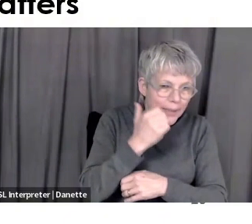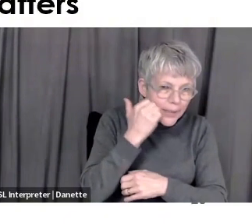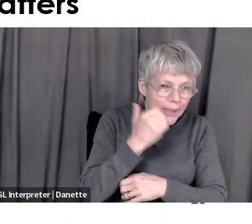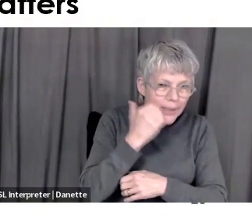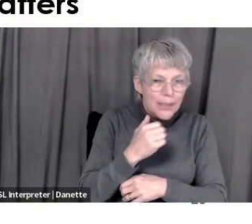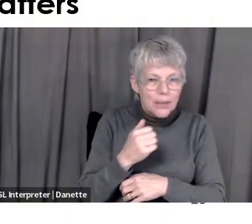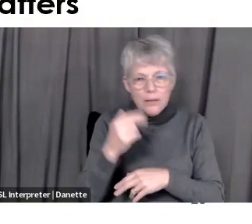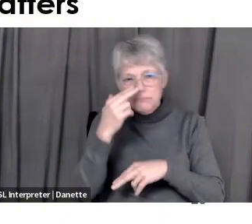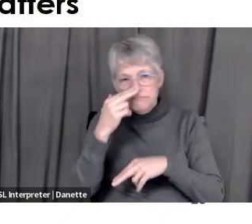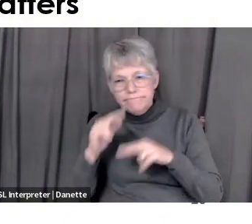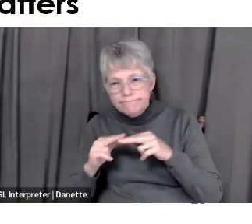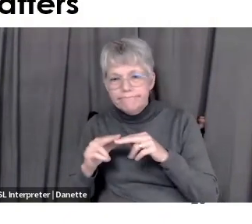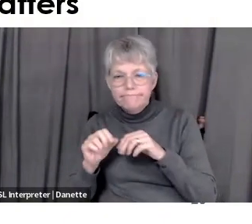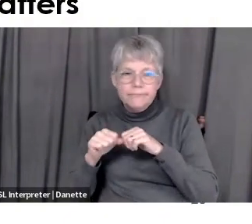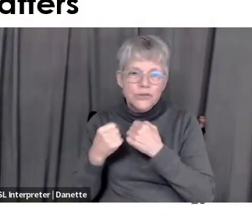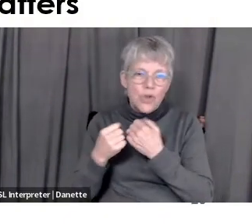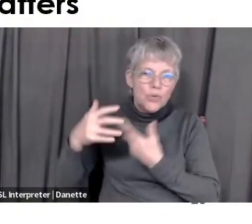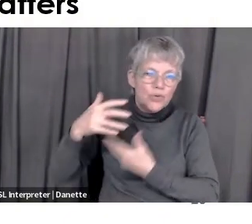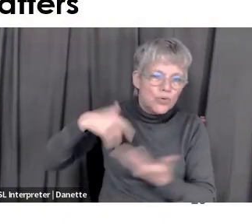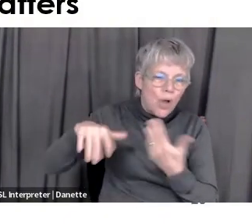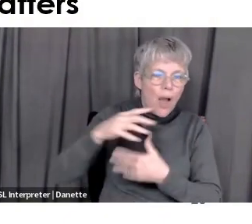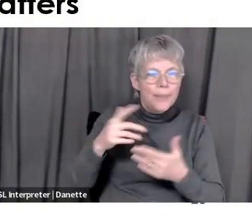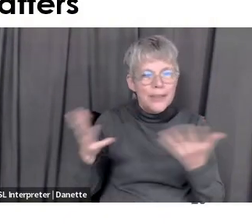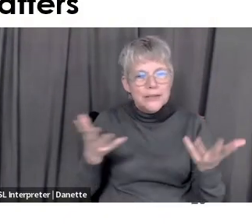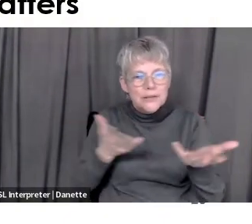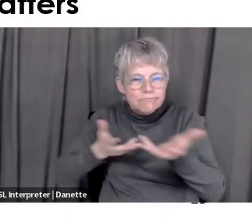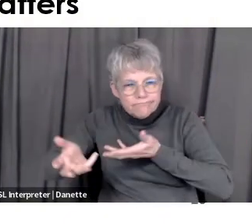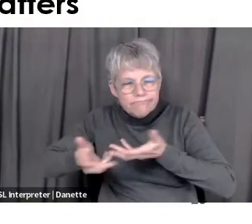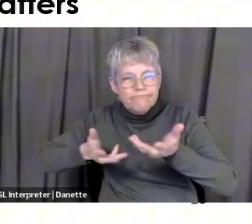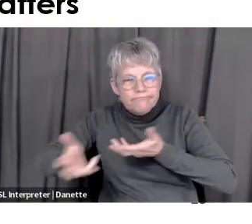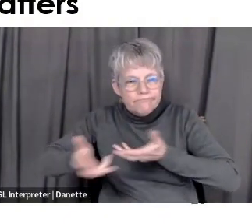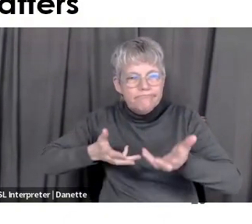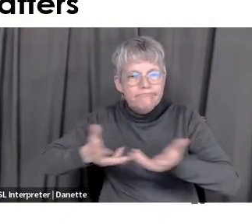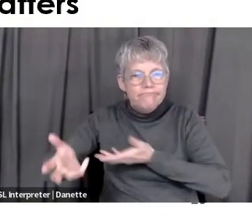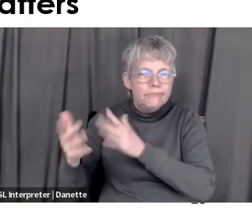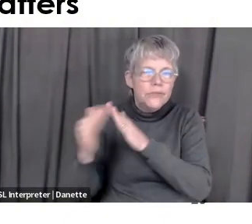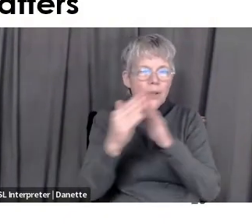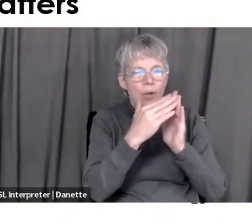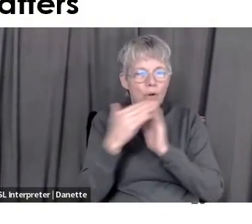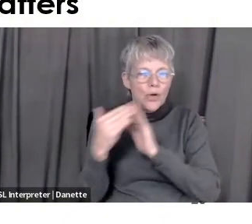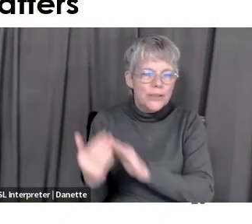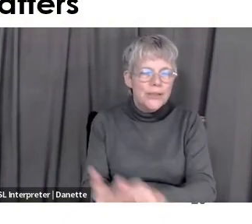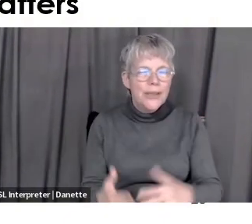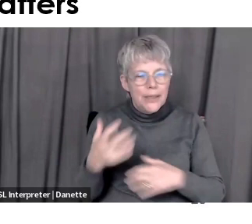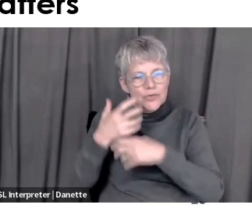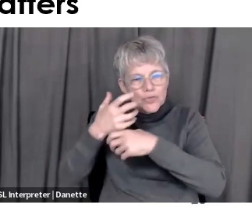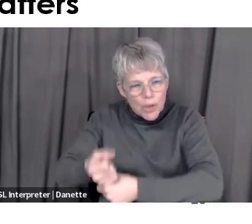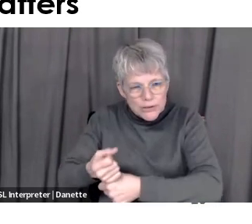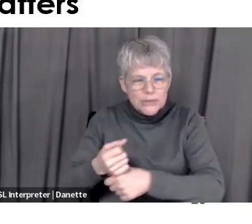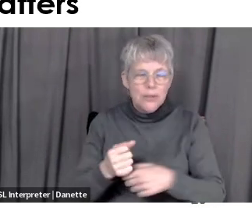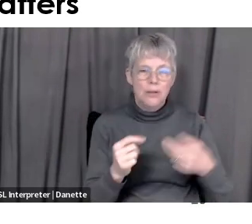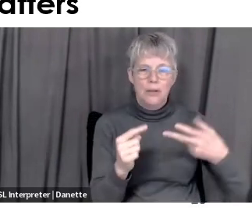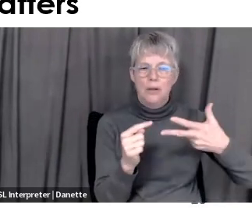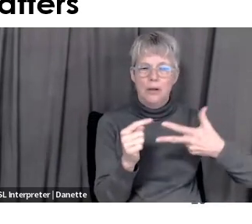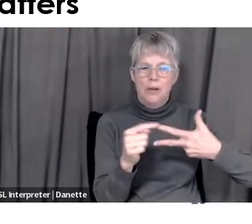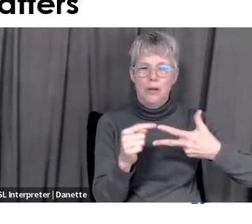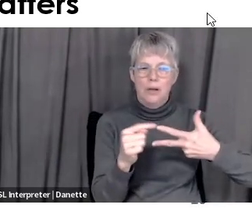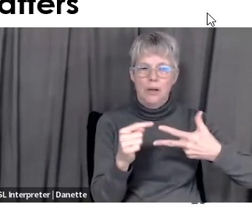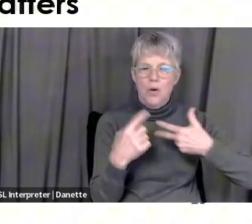Connections daily is fun social topics to get individuals to open up, build community, establish trust. There's recovery talks.